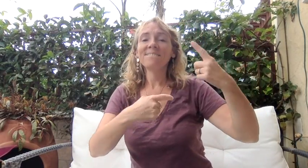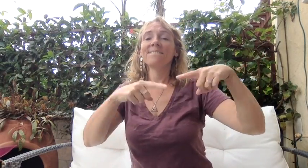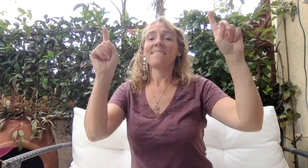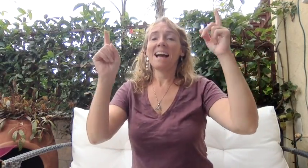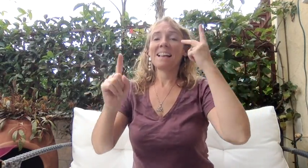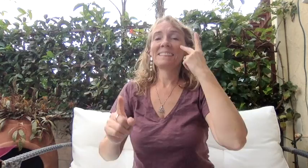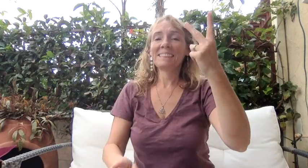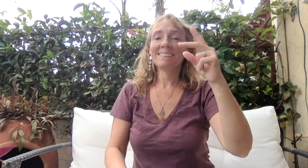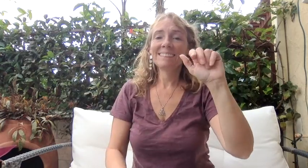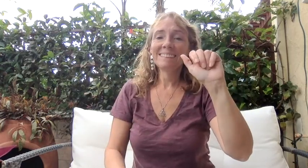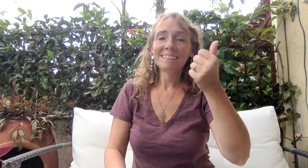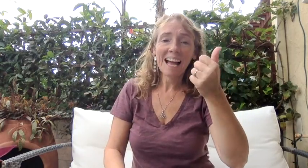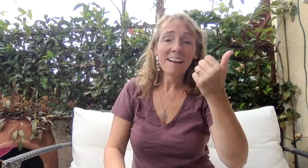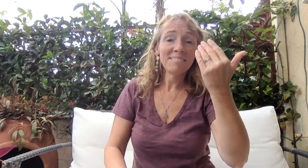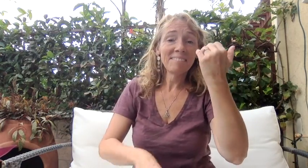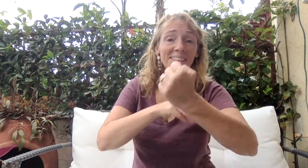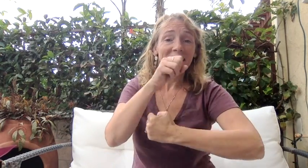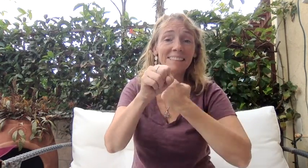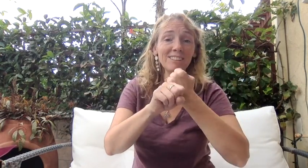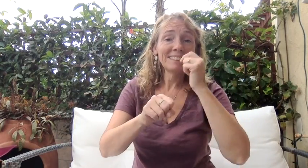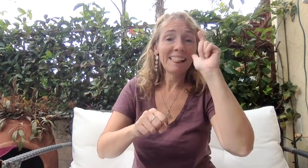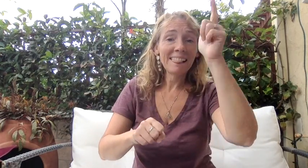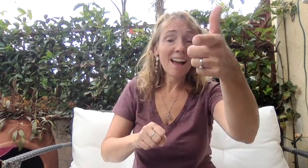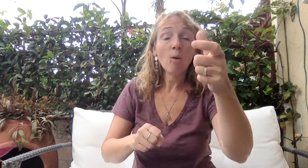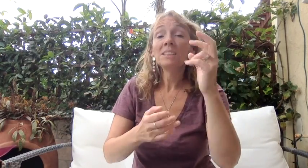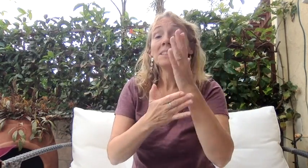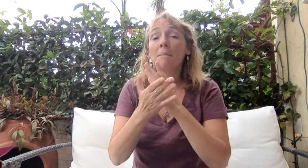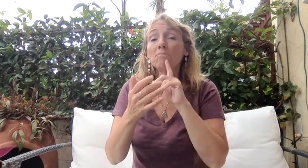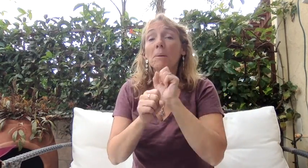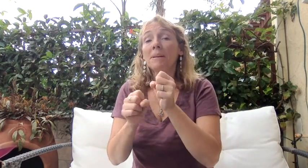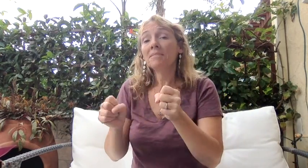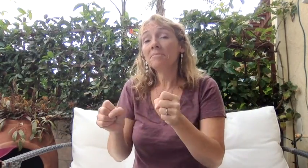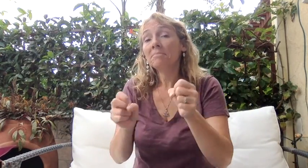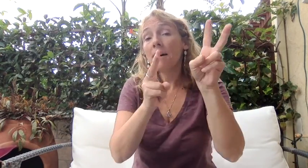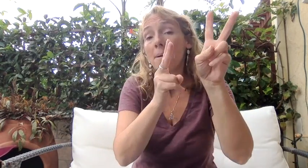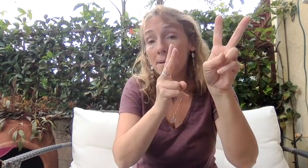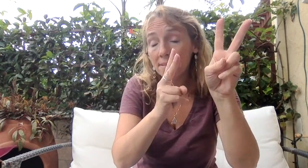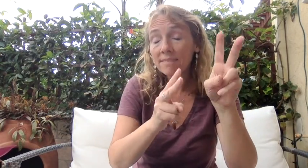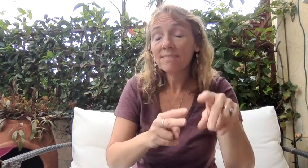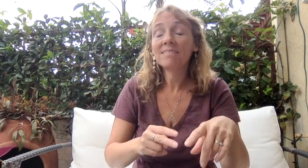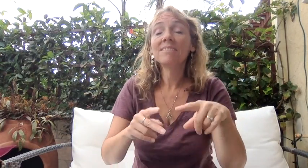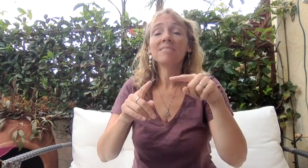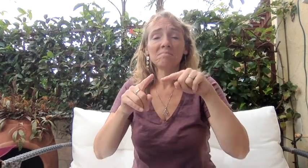one or two people filming the event. That's viewed 1015 years down the road.